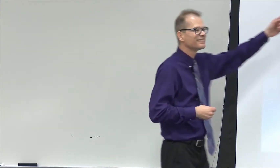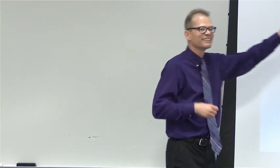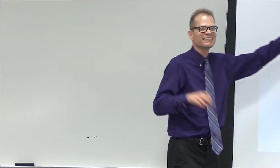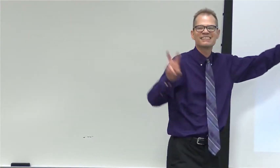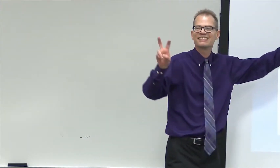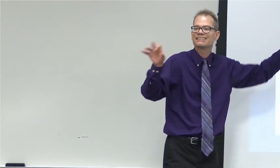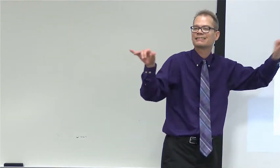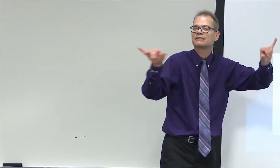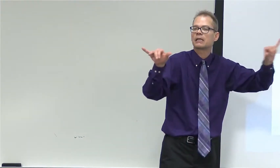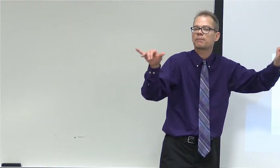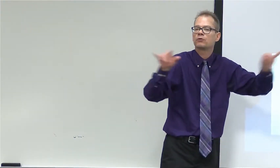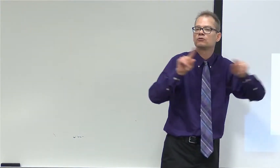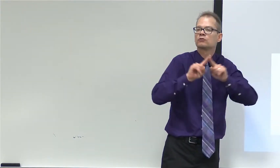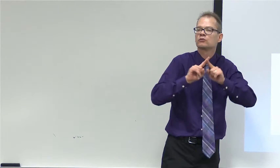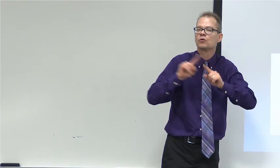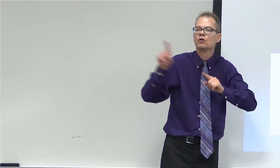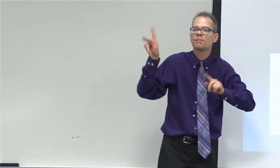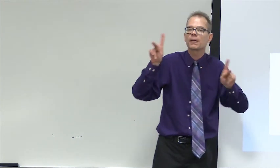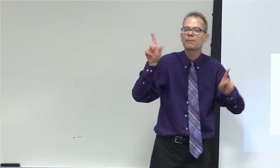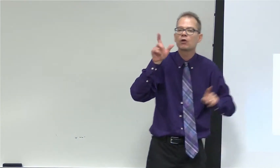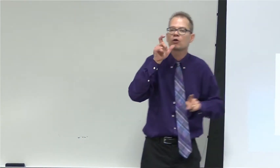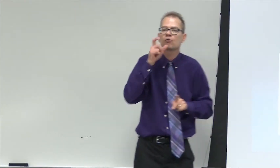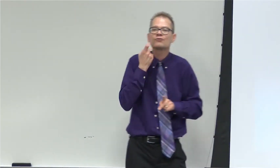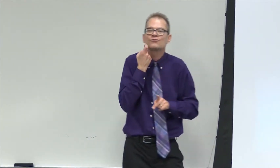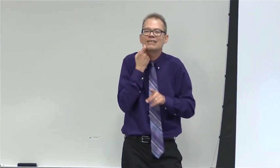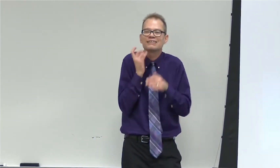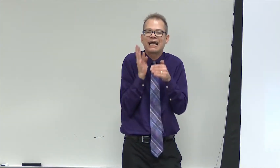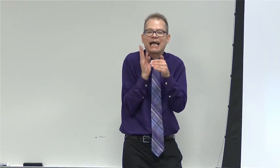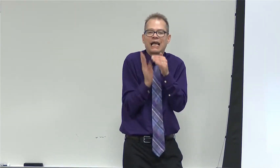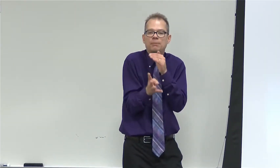And this is similar to people who recently emigrated